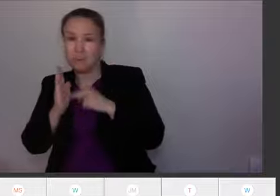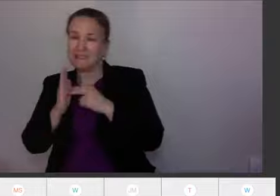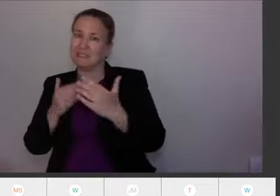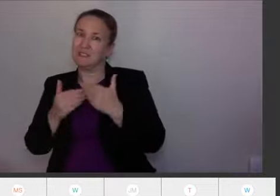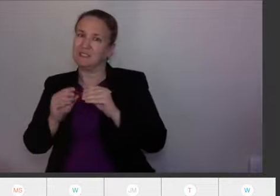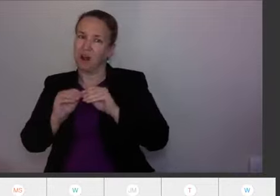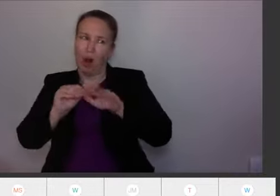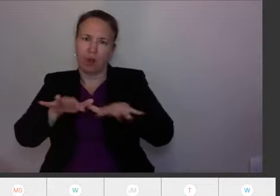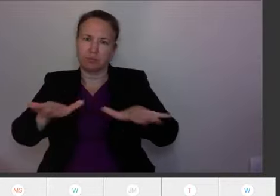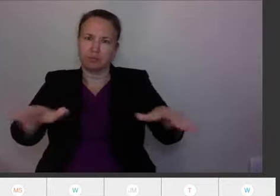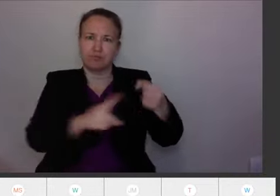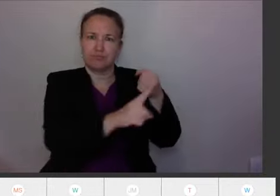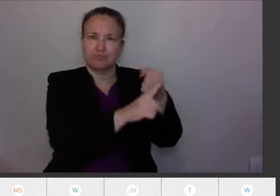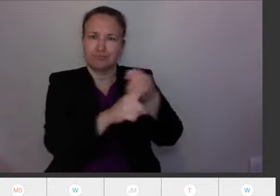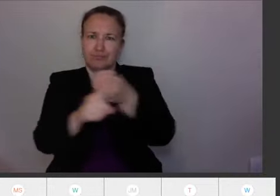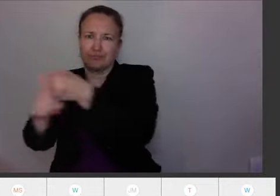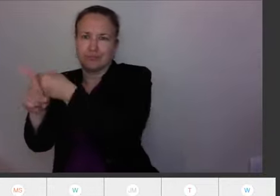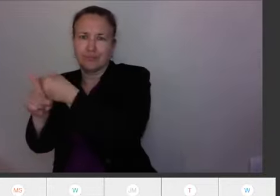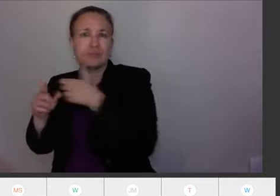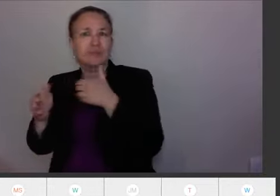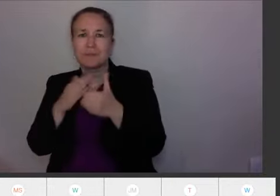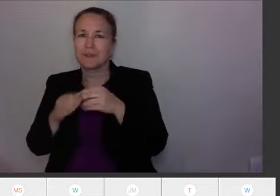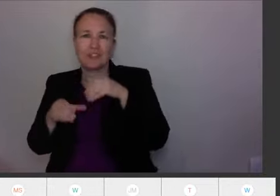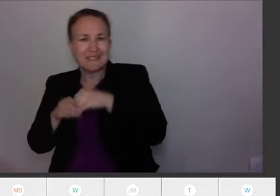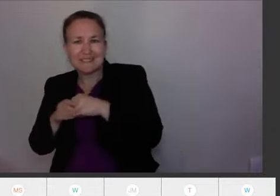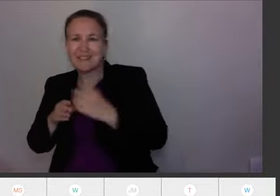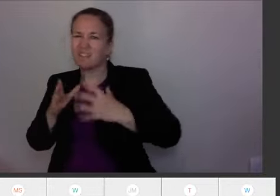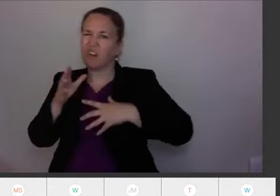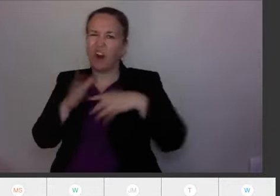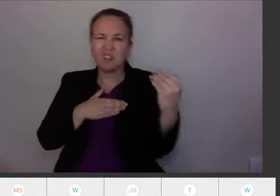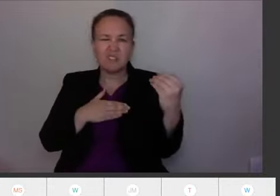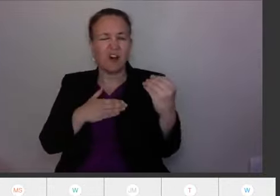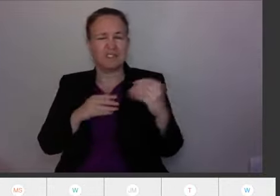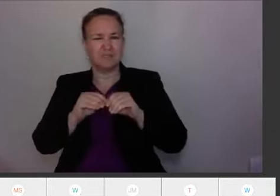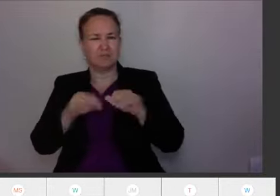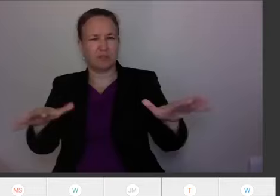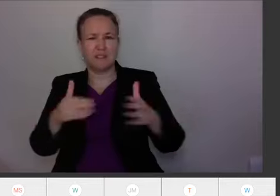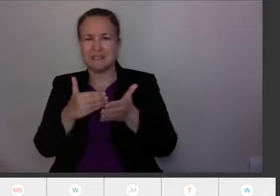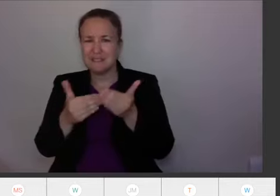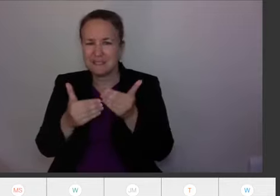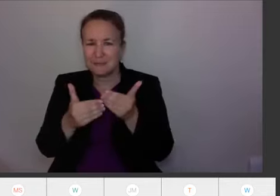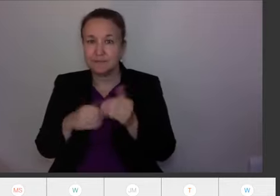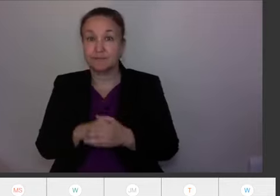goes for indoors or outdoors so one more reminder about wearing masks